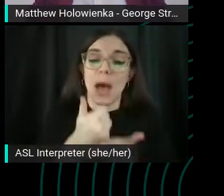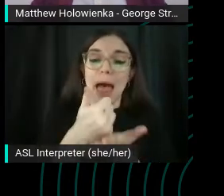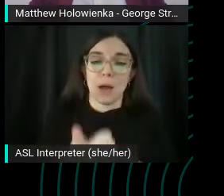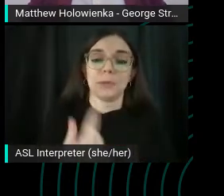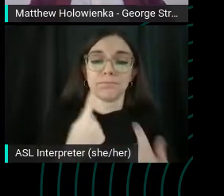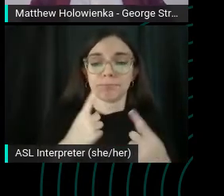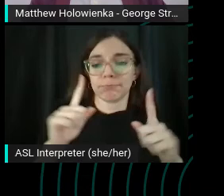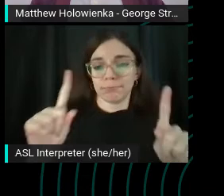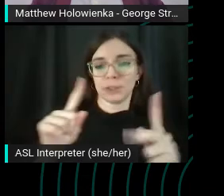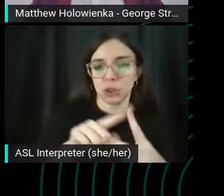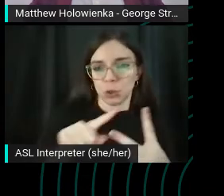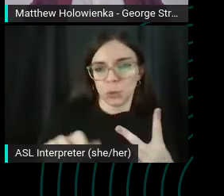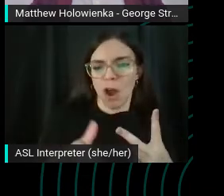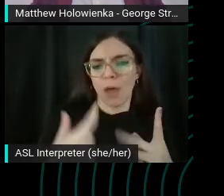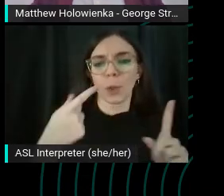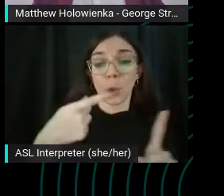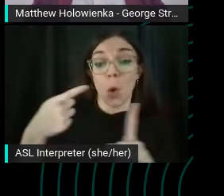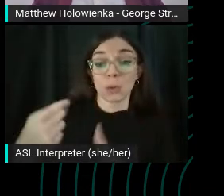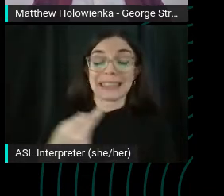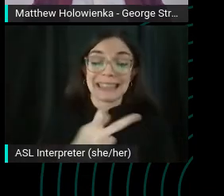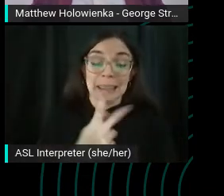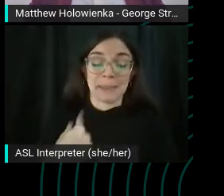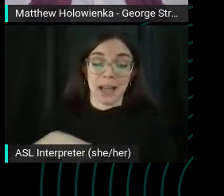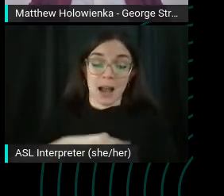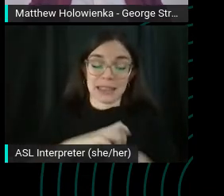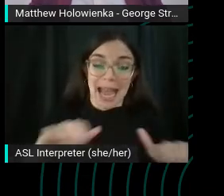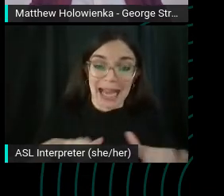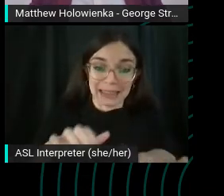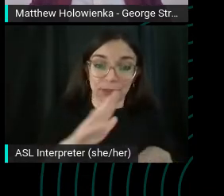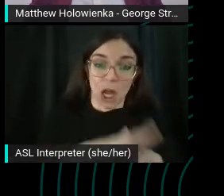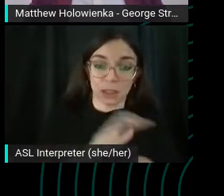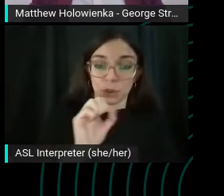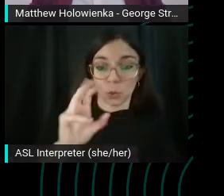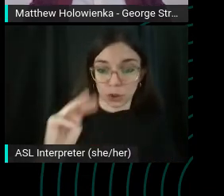which was keeping us active on social media, both old and new, and to drive community engagement.